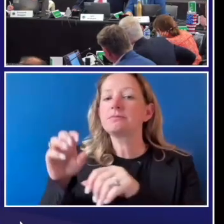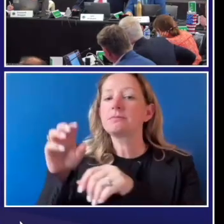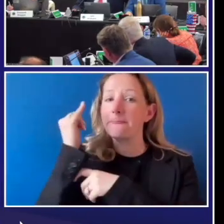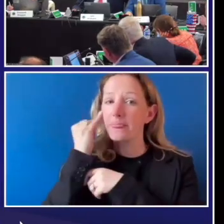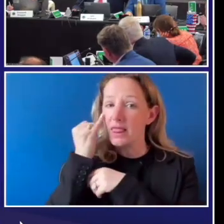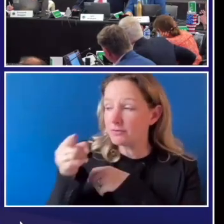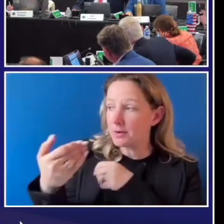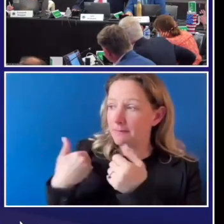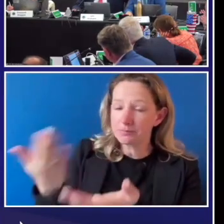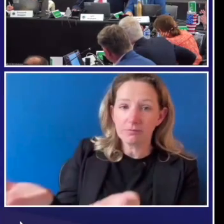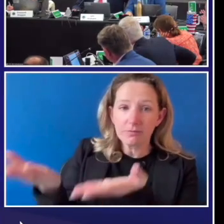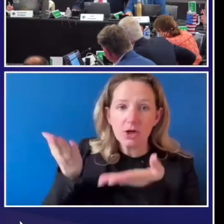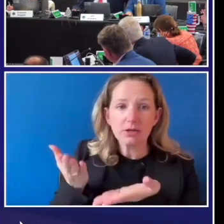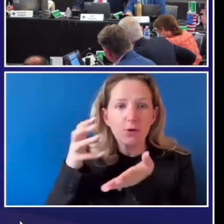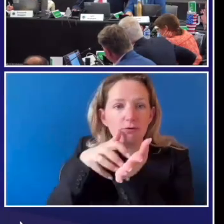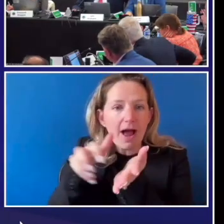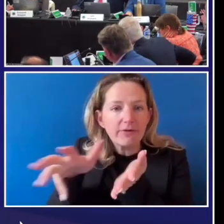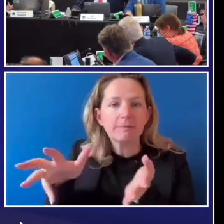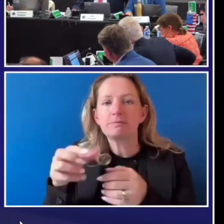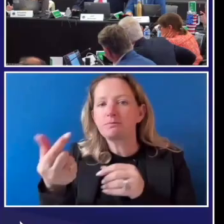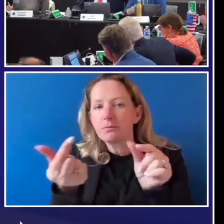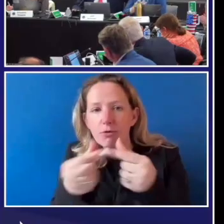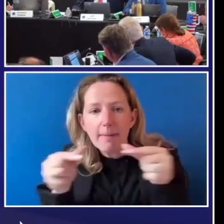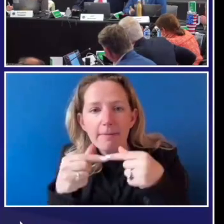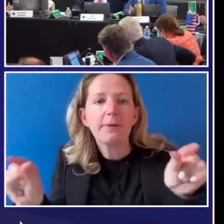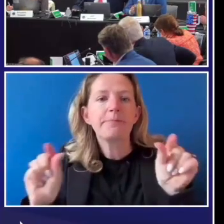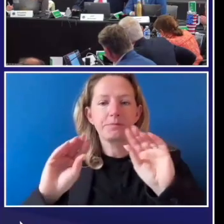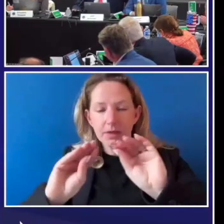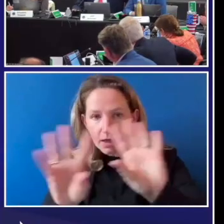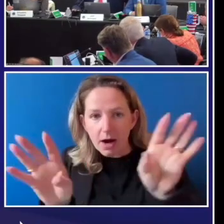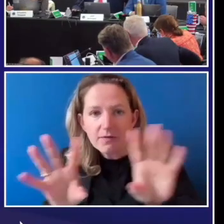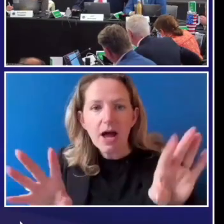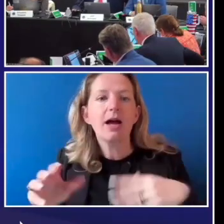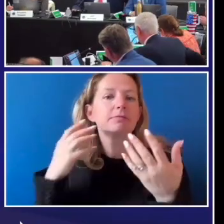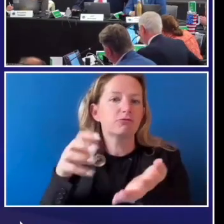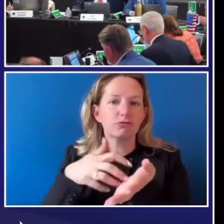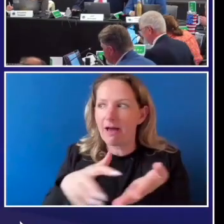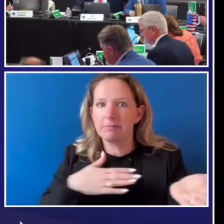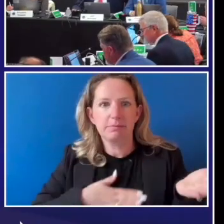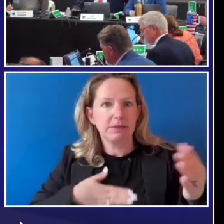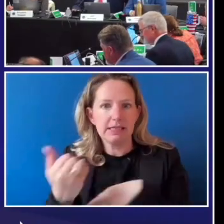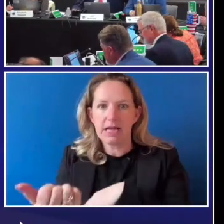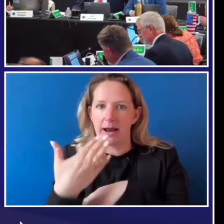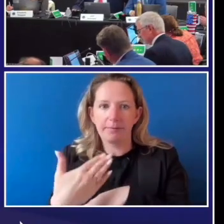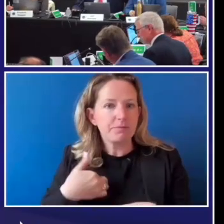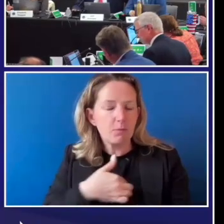be they grammatical, clarifying or otherwise. Feel free to send them to us. We are happy to look at them and, you know, incorporate, you know, reasonable